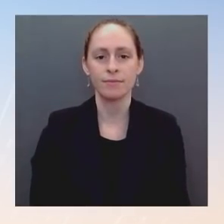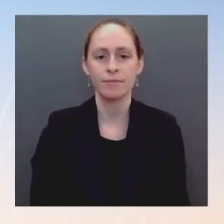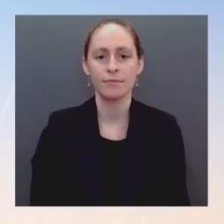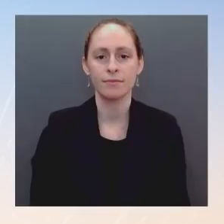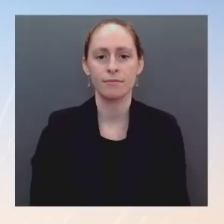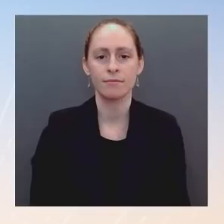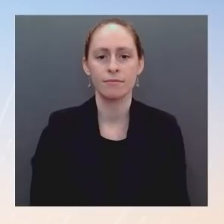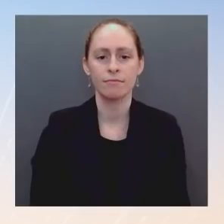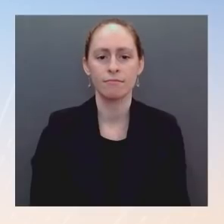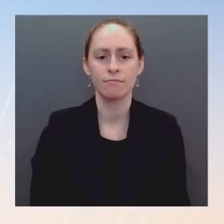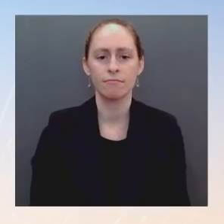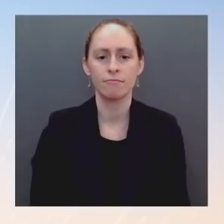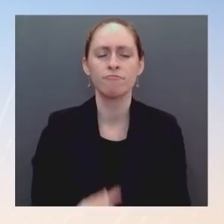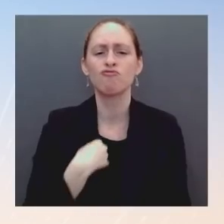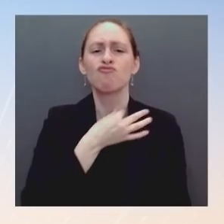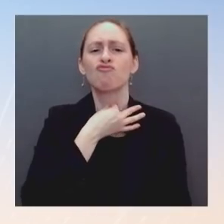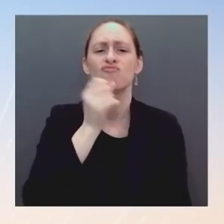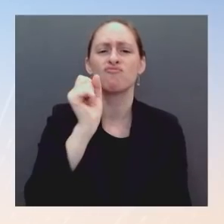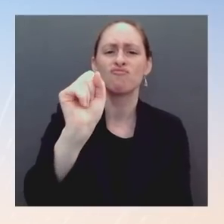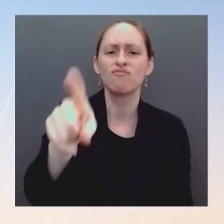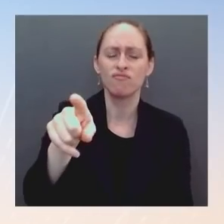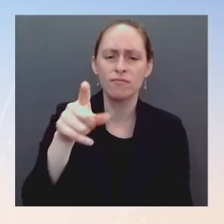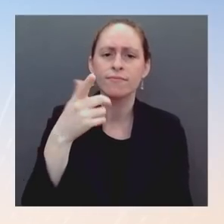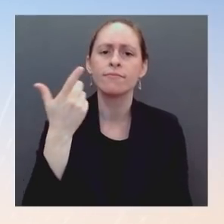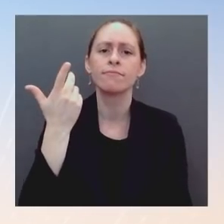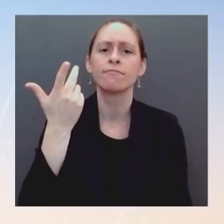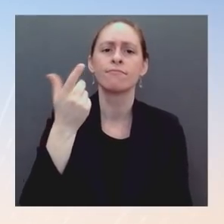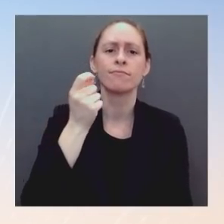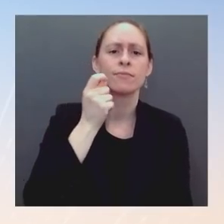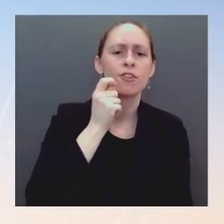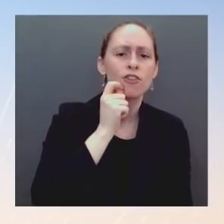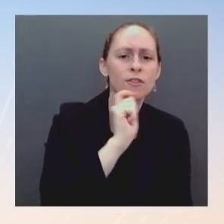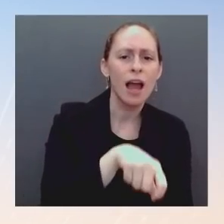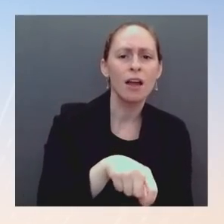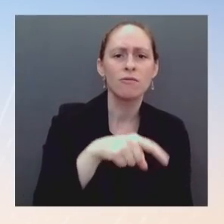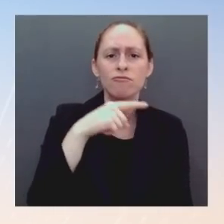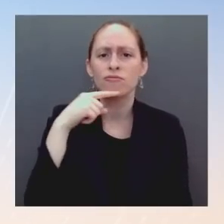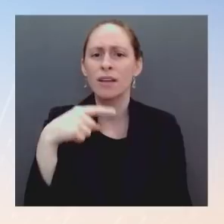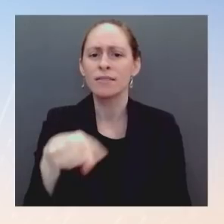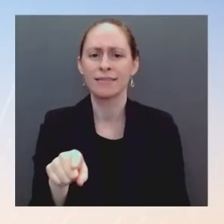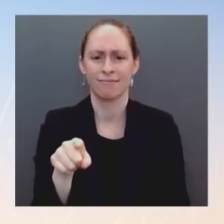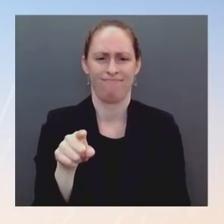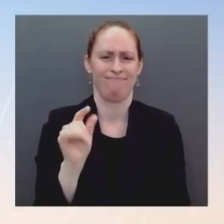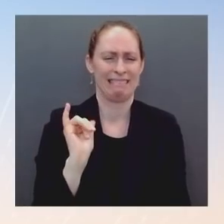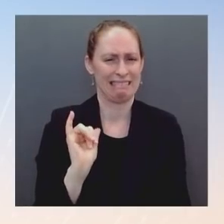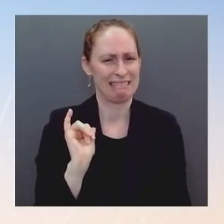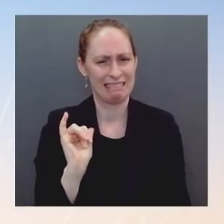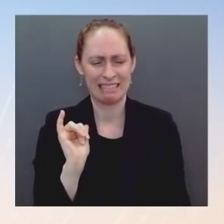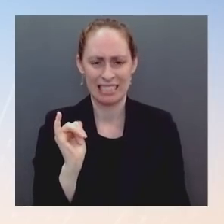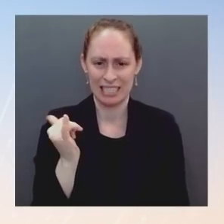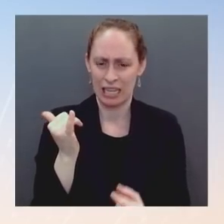minimizing or downplaying the imminence of a potential Russian invasion. There seems to be disconnect between Washington and Kyiv here.